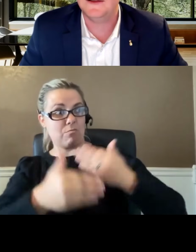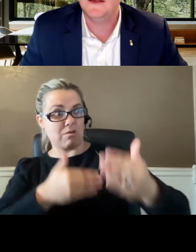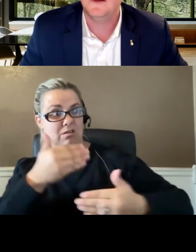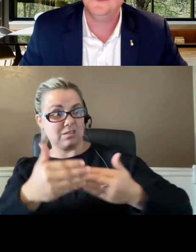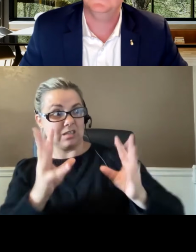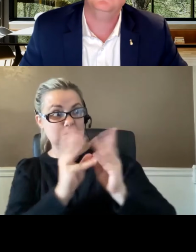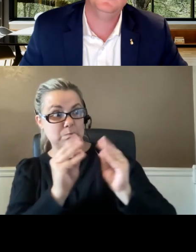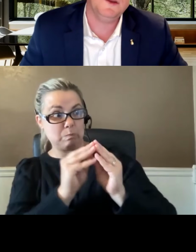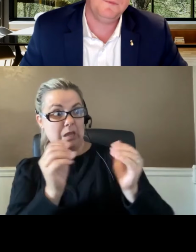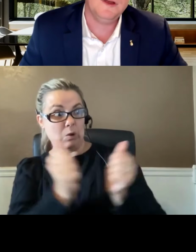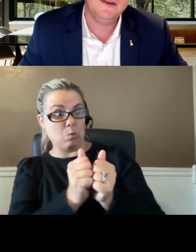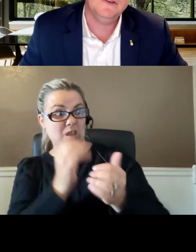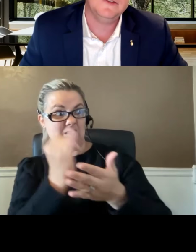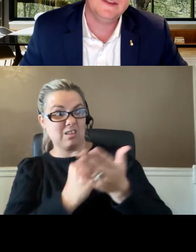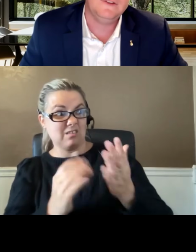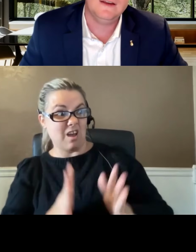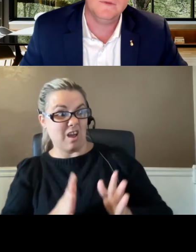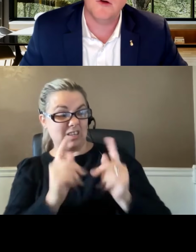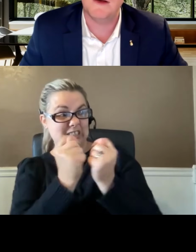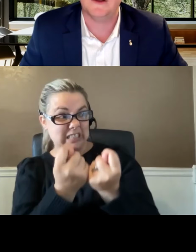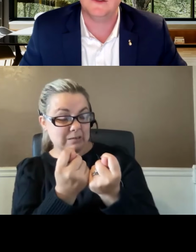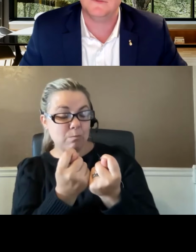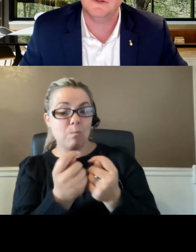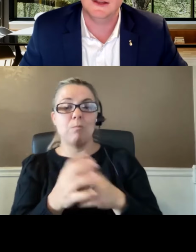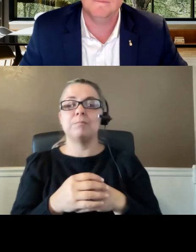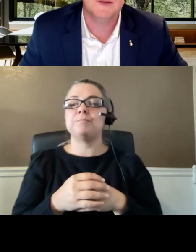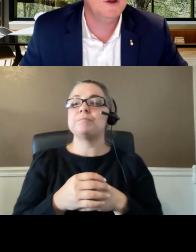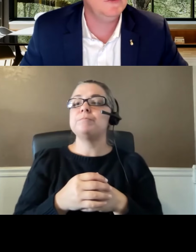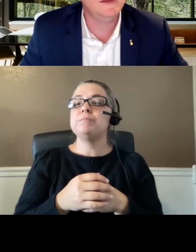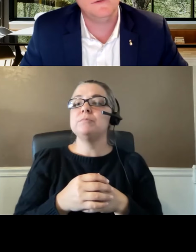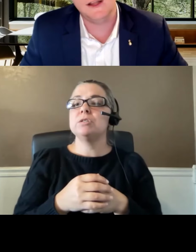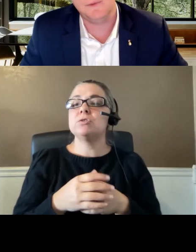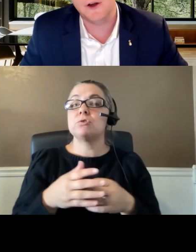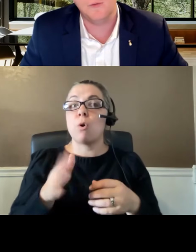say okay, so at what point does this team know about accessibility, what does the developer know,